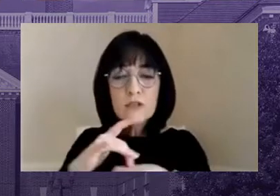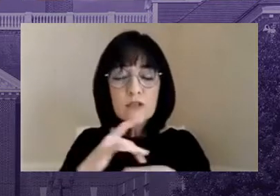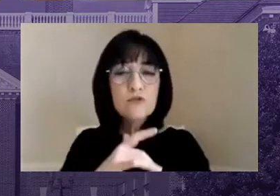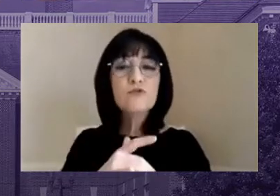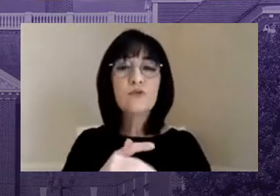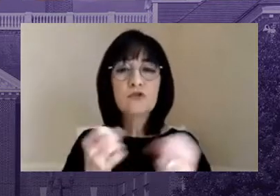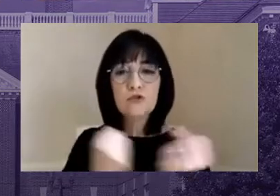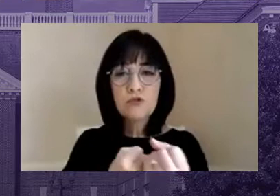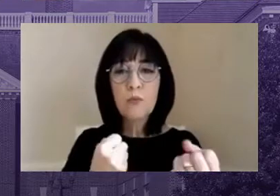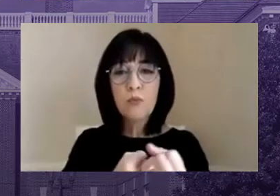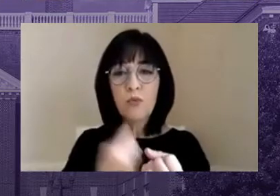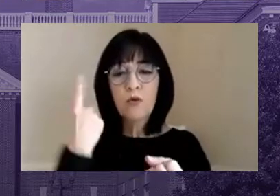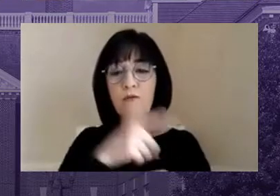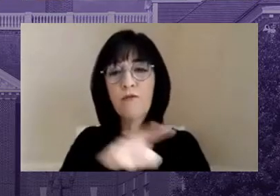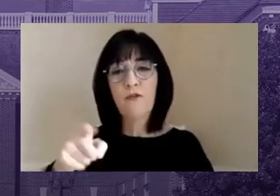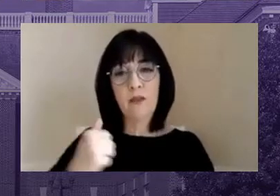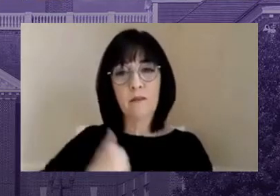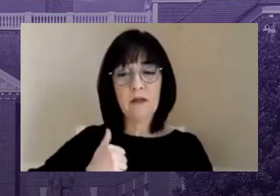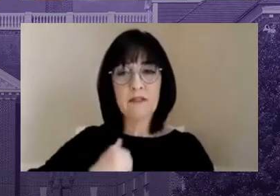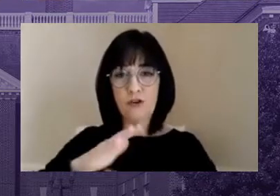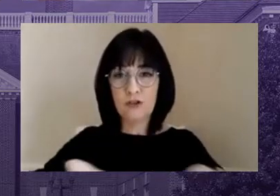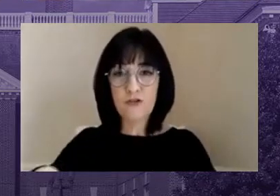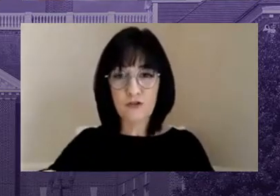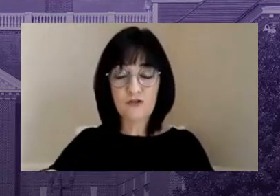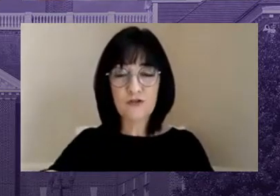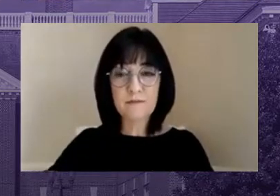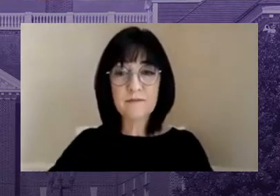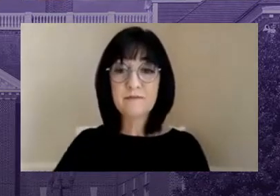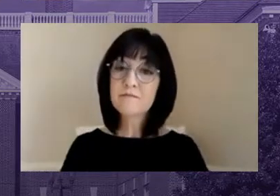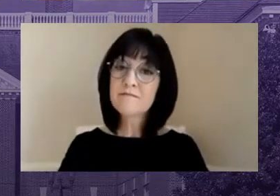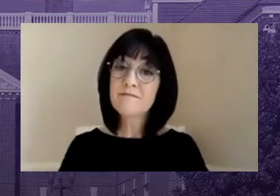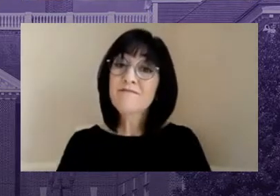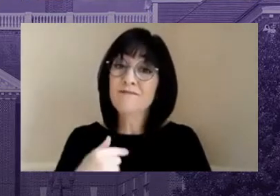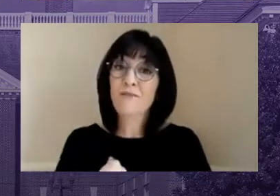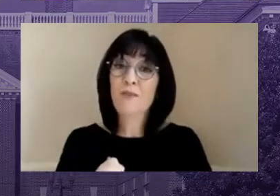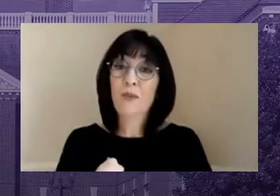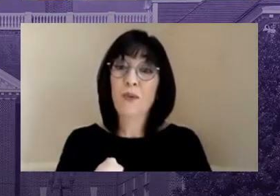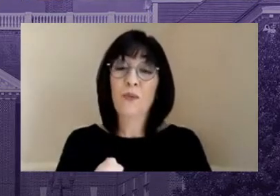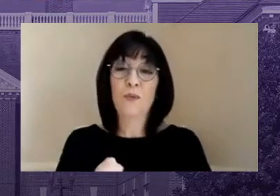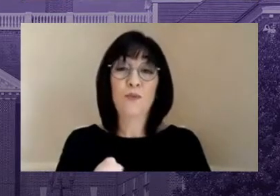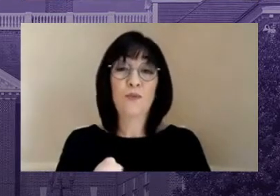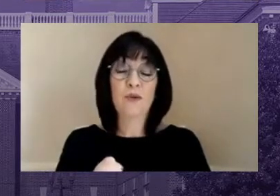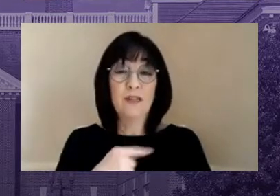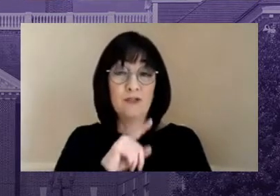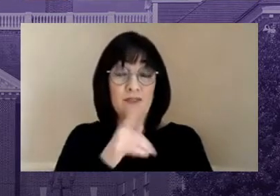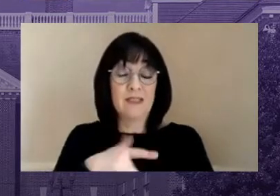children. Finally, we also feel very fortunate to have a very strong teammate in the Caesar Rodney